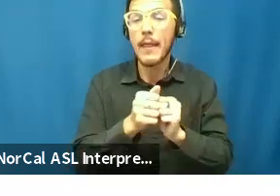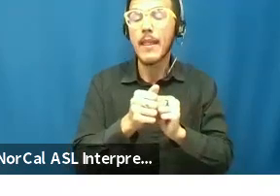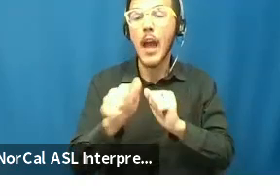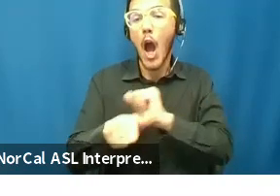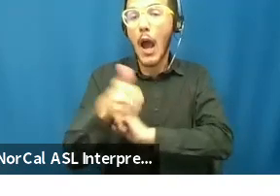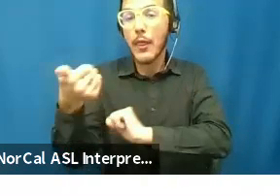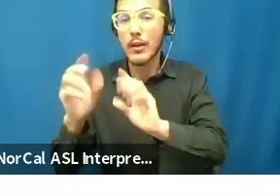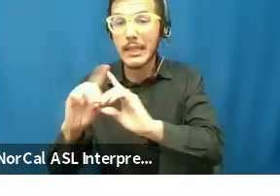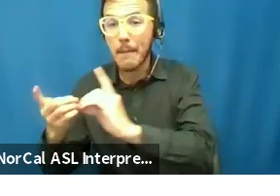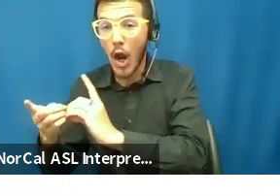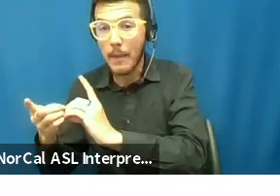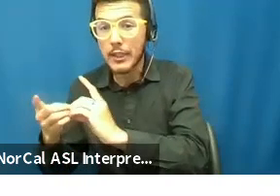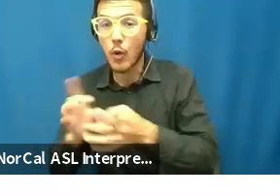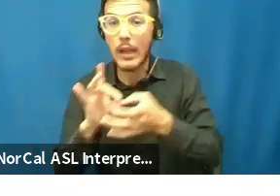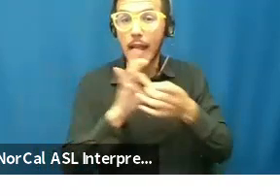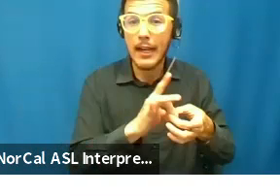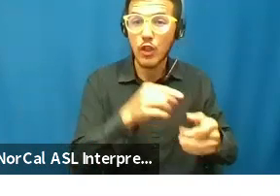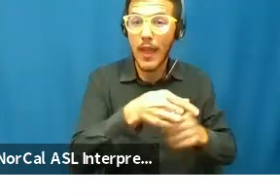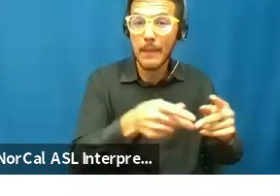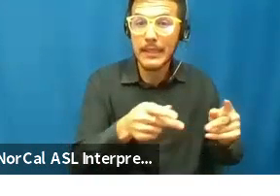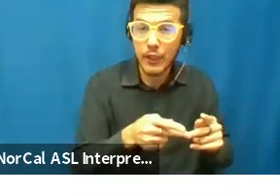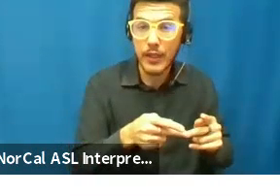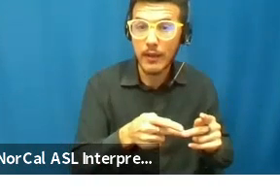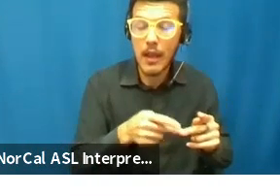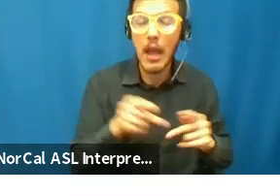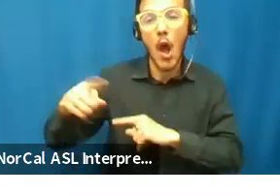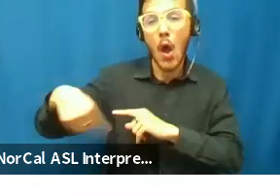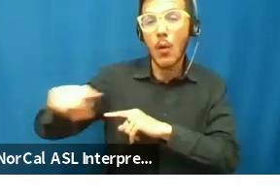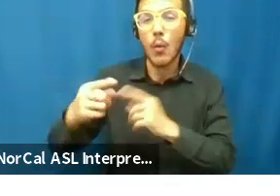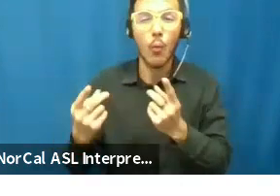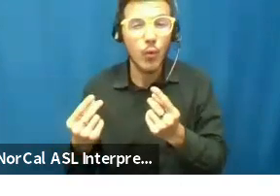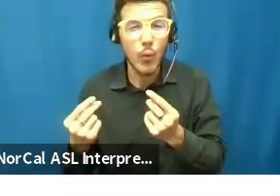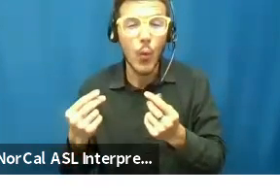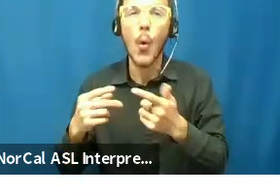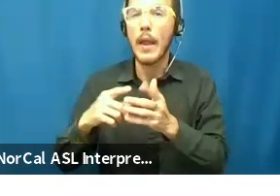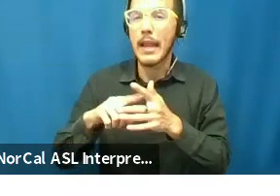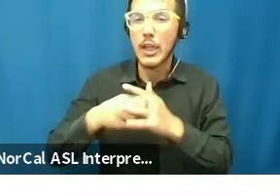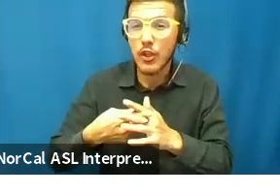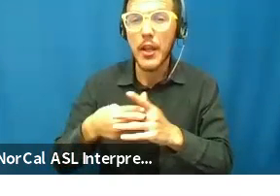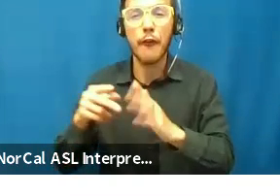common departments they were partnering with on initiatives, policies and trainings included